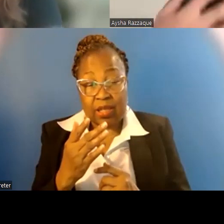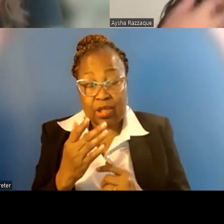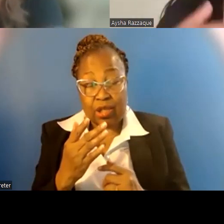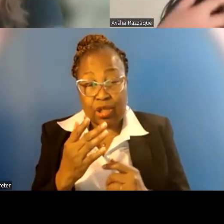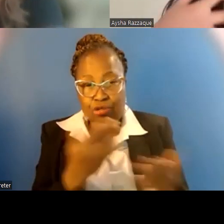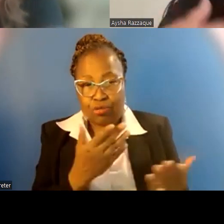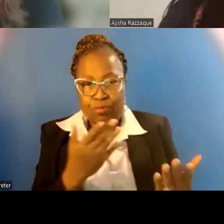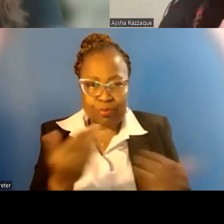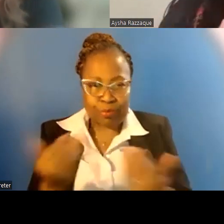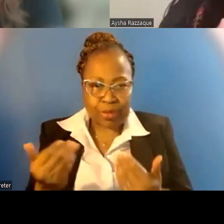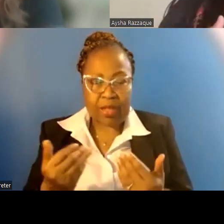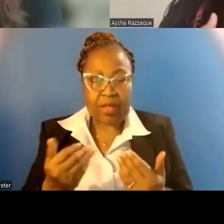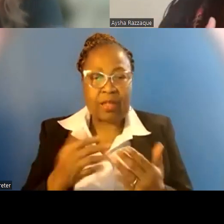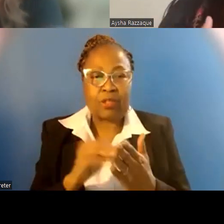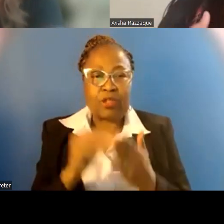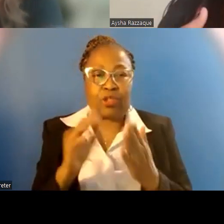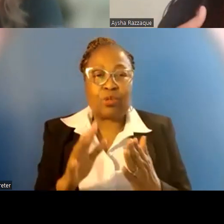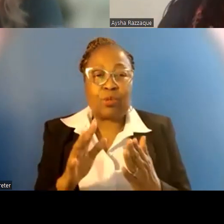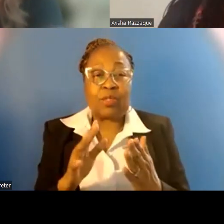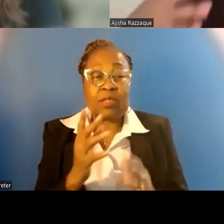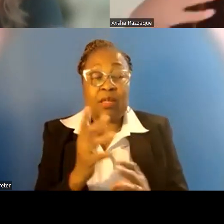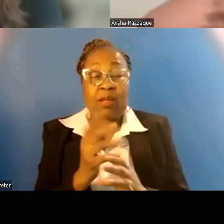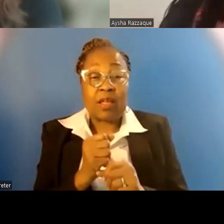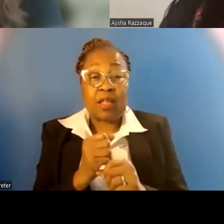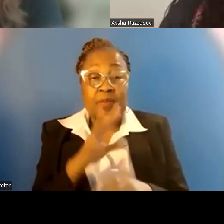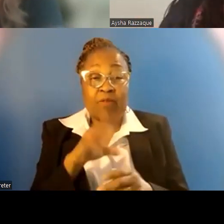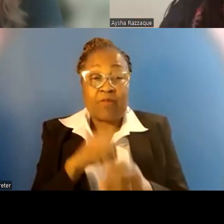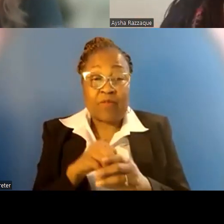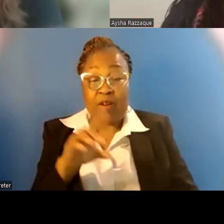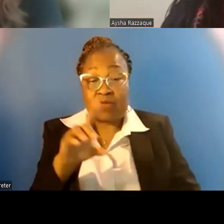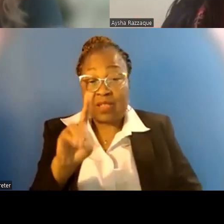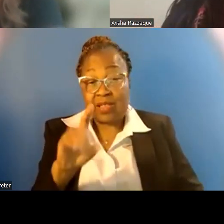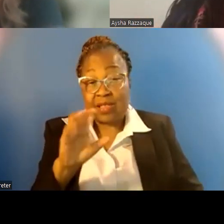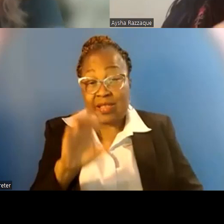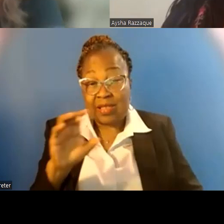and getting them involved in DCC spaces is understanding